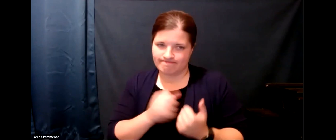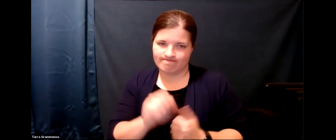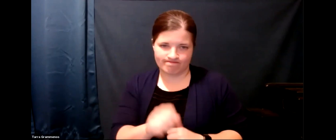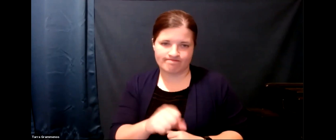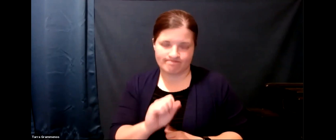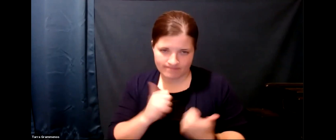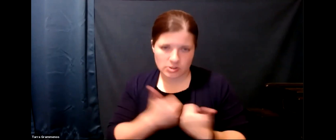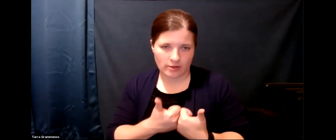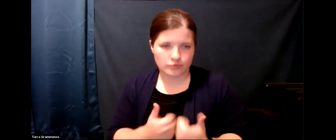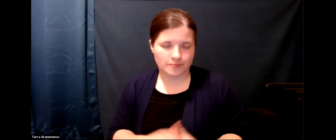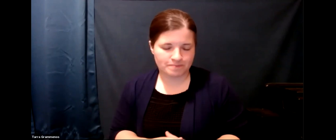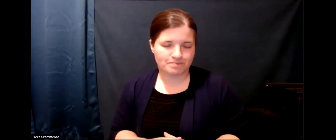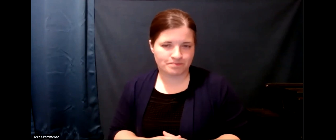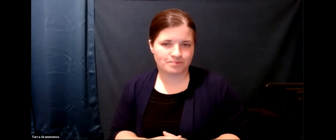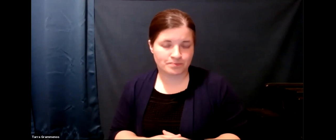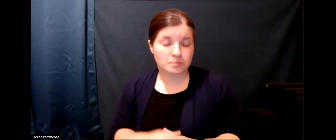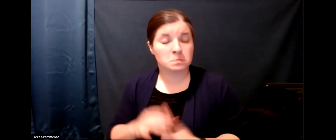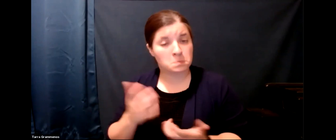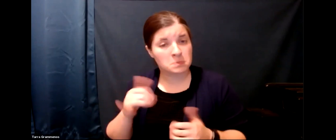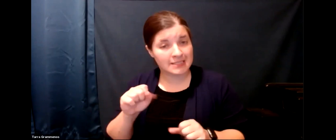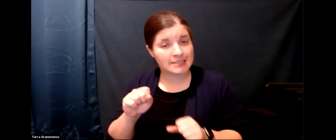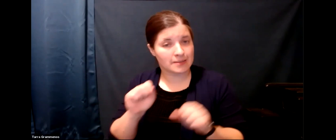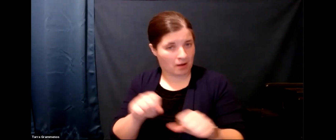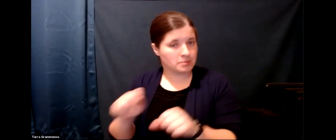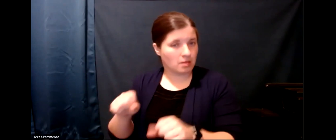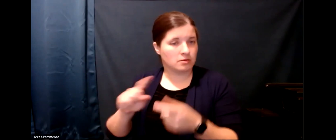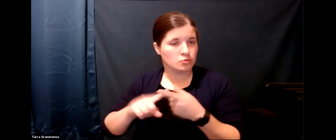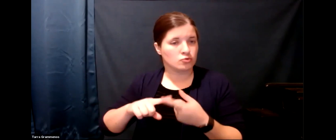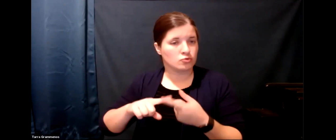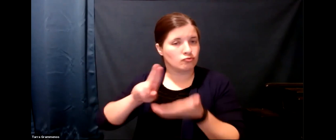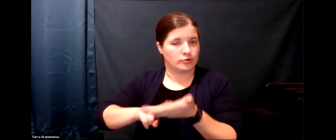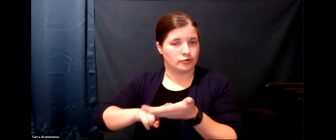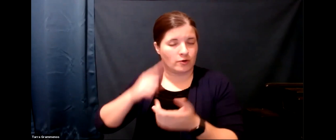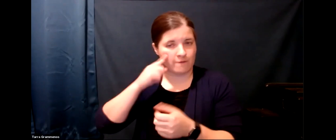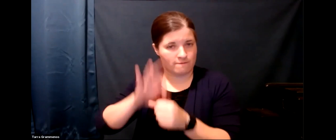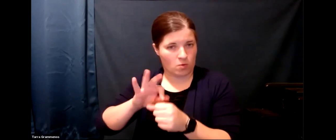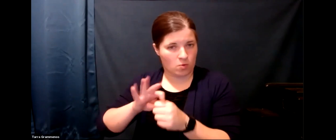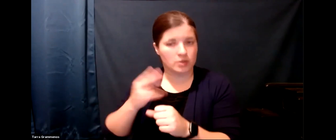It's possible to register to vote using even an